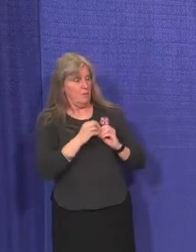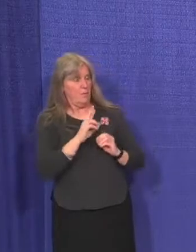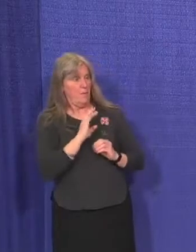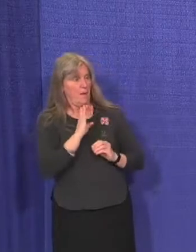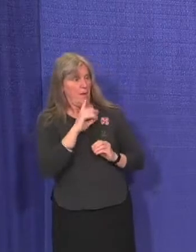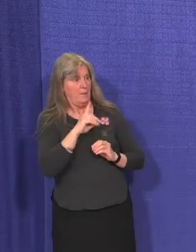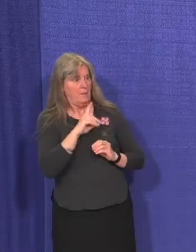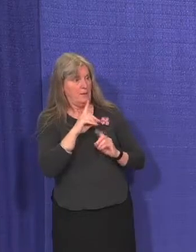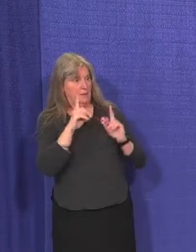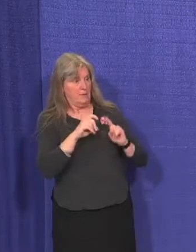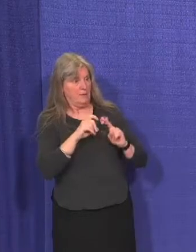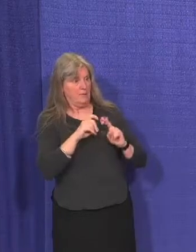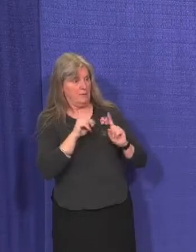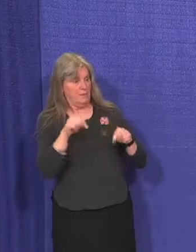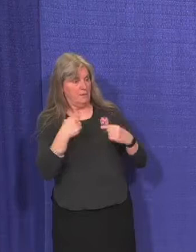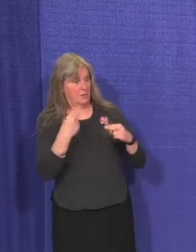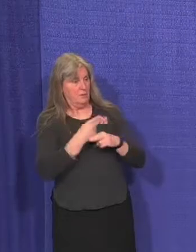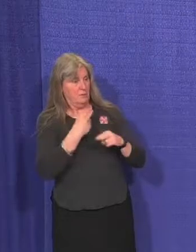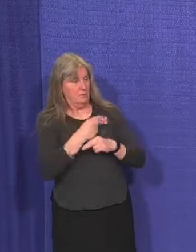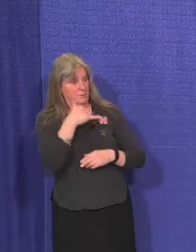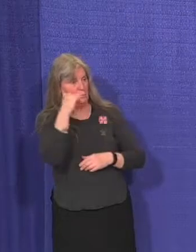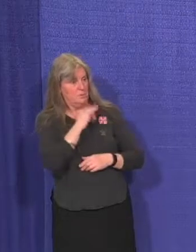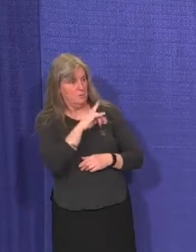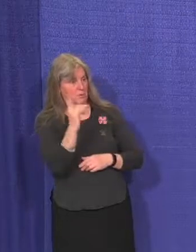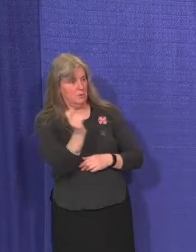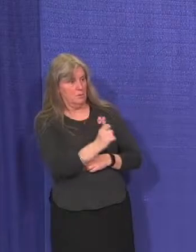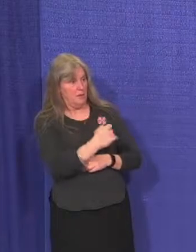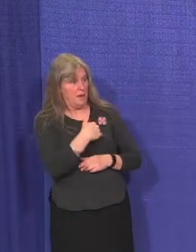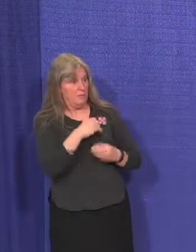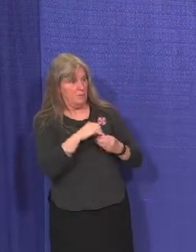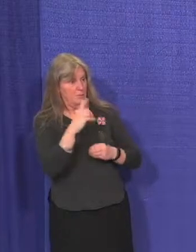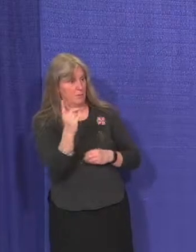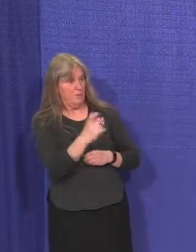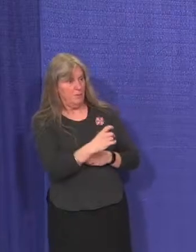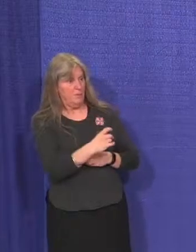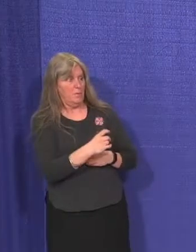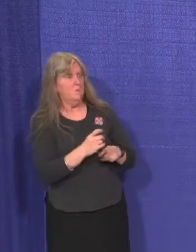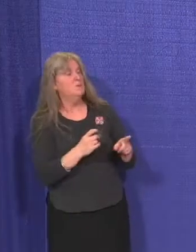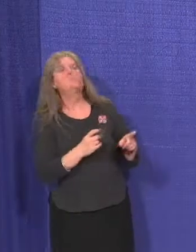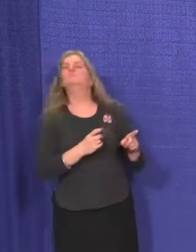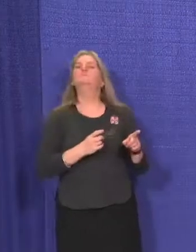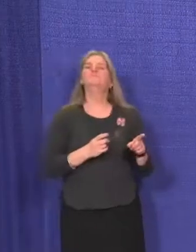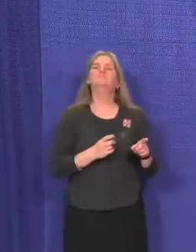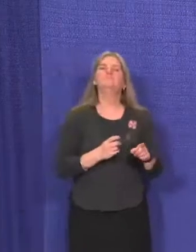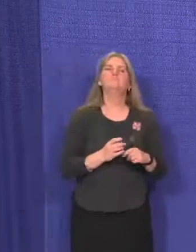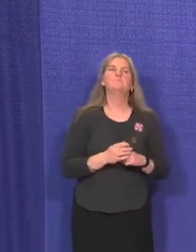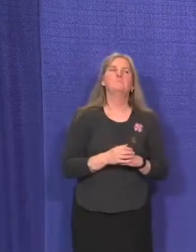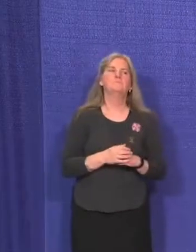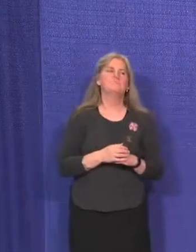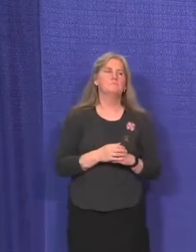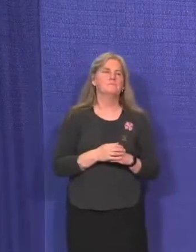what is our goal and how do we use that technology to achieve the goals rather than the